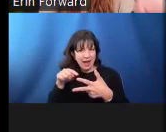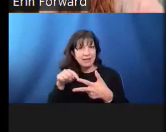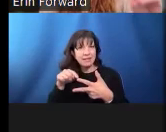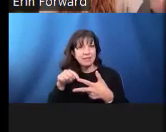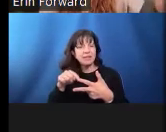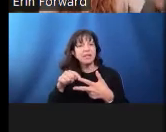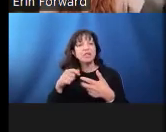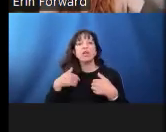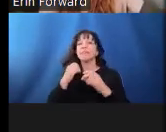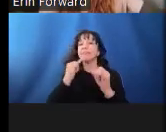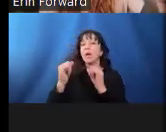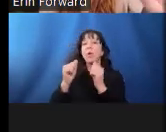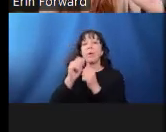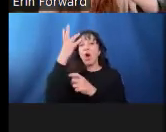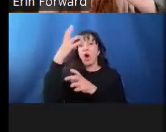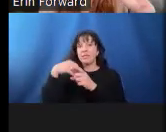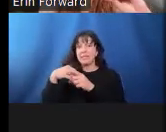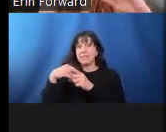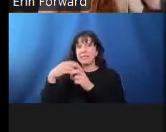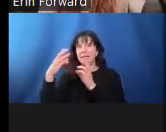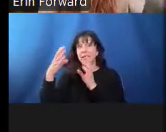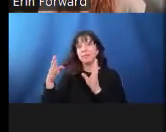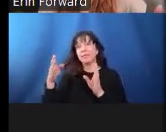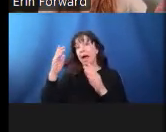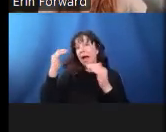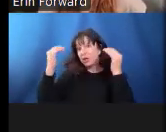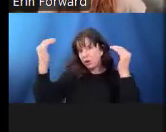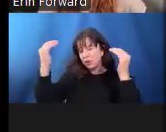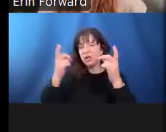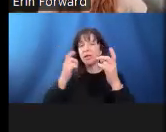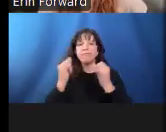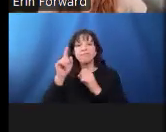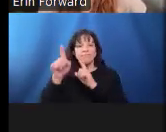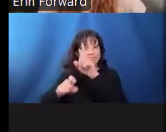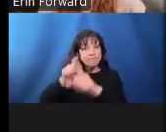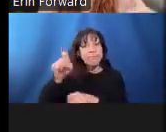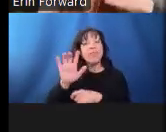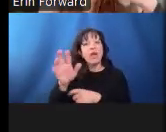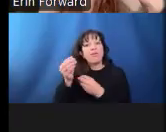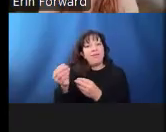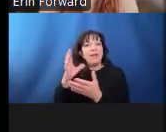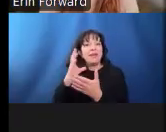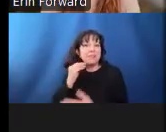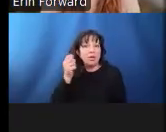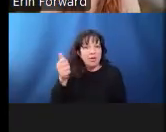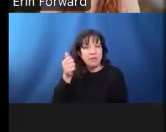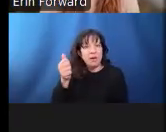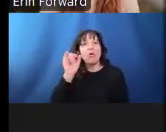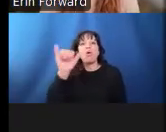interviews with autistic adults, and so she interviews them about their feeding experience to really learn from their own